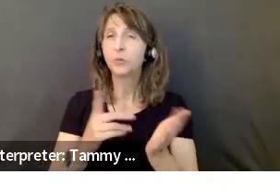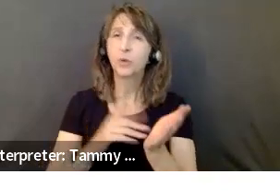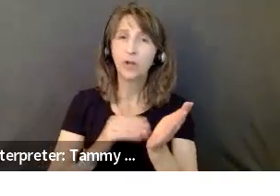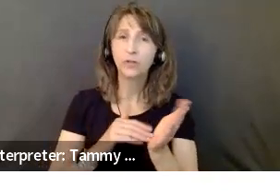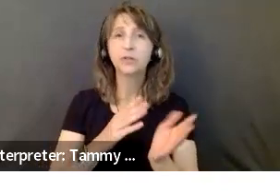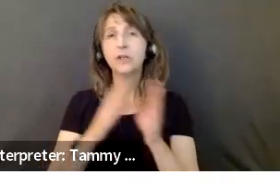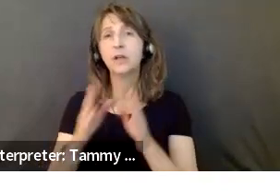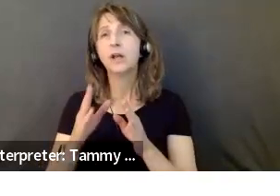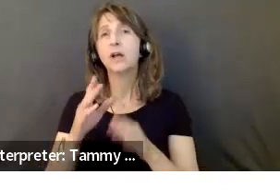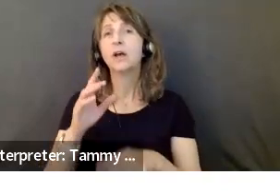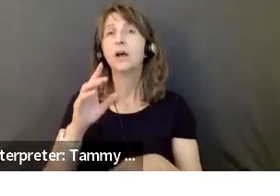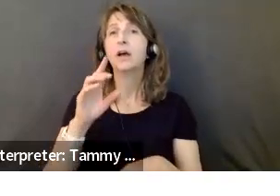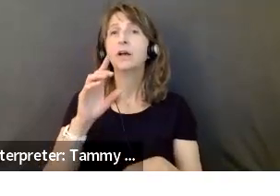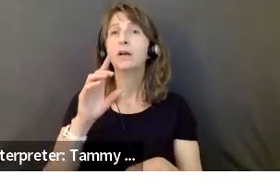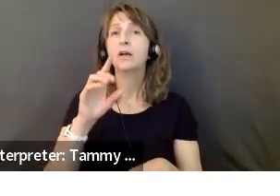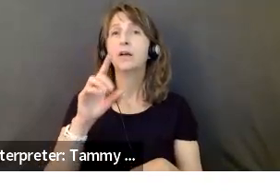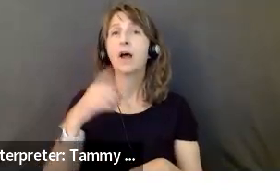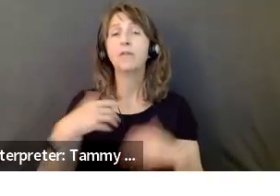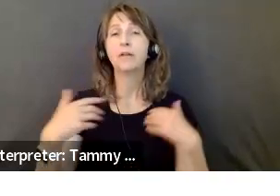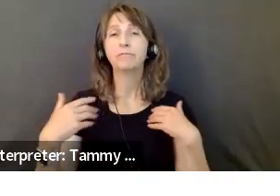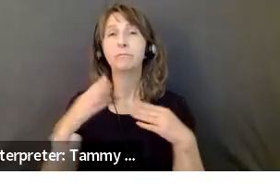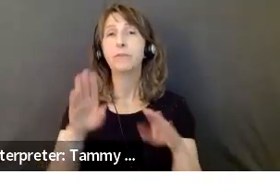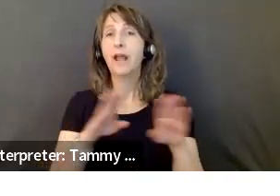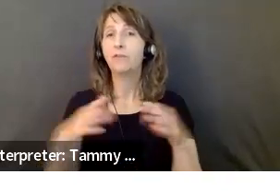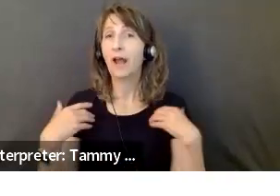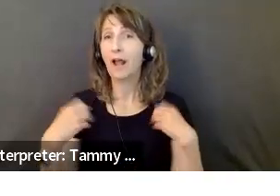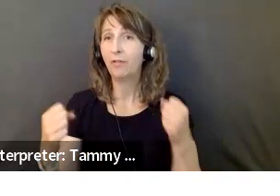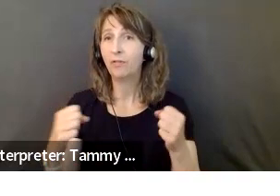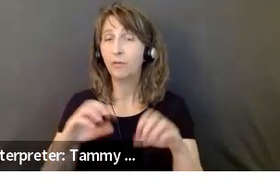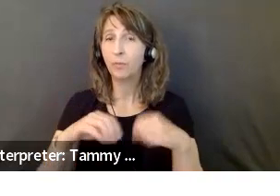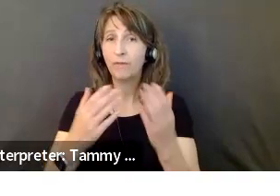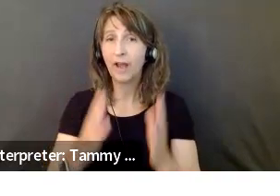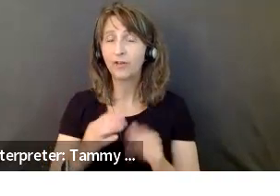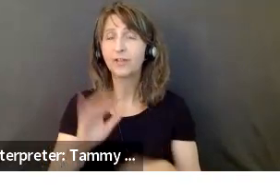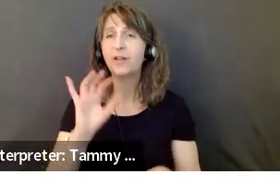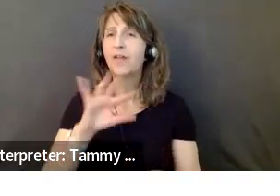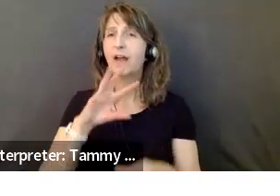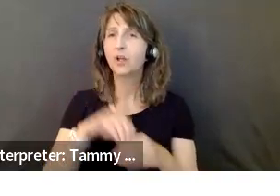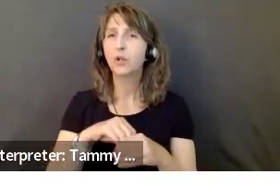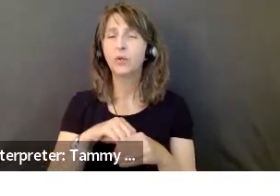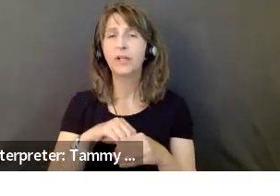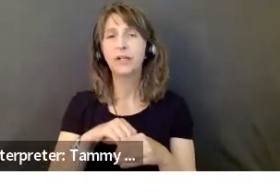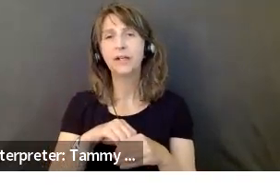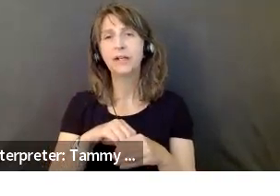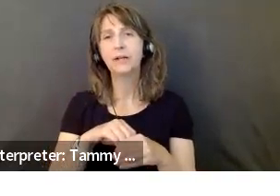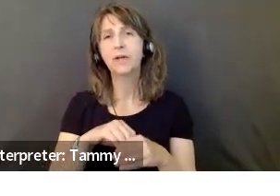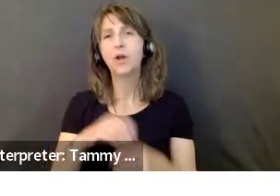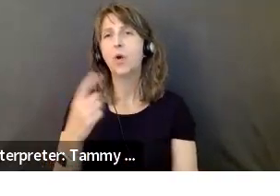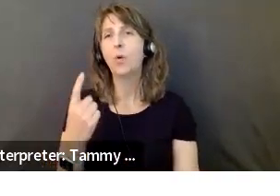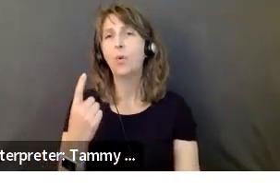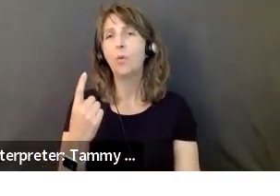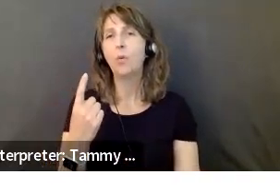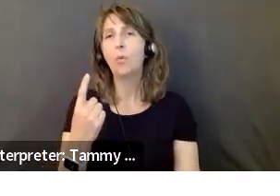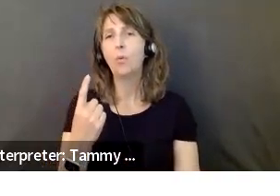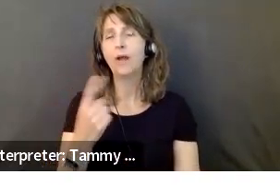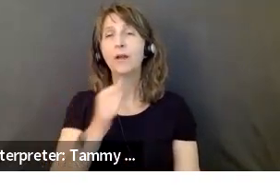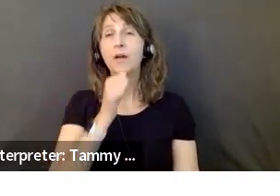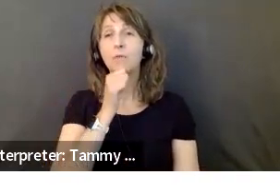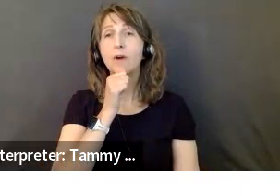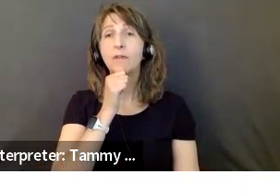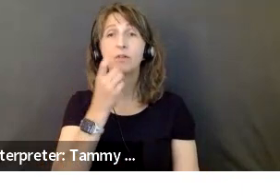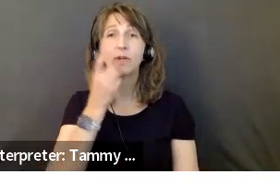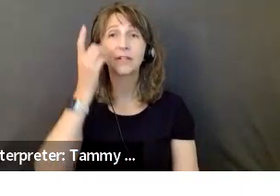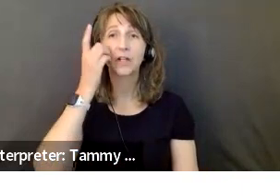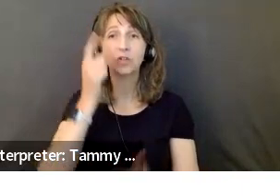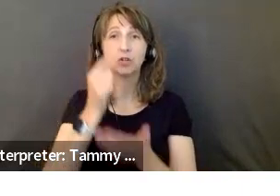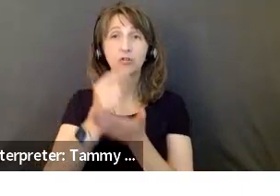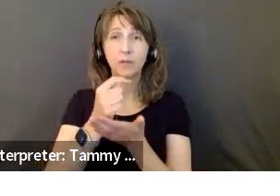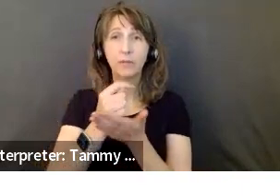We had behaved our health providers, that included, one, private residential treatment facility provider.